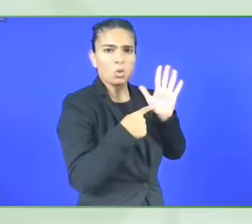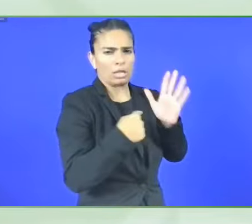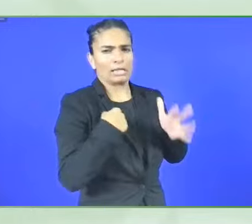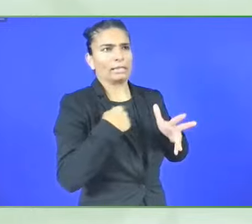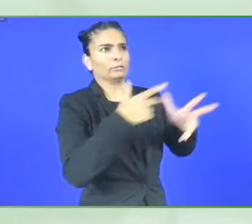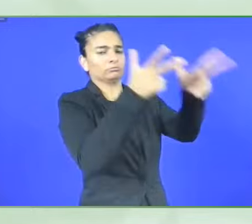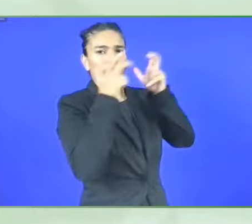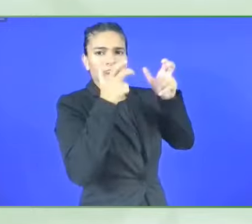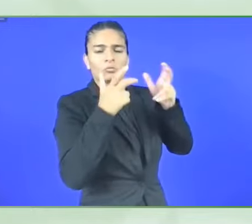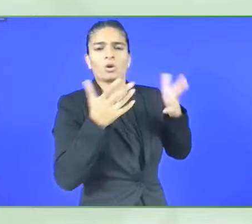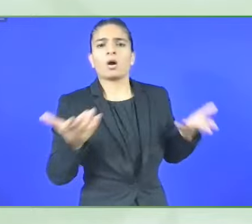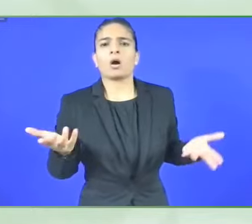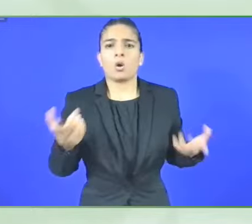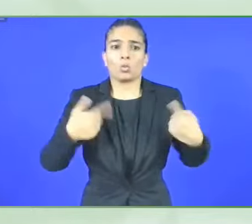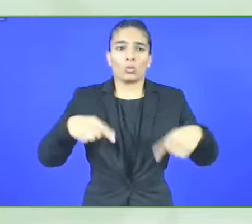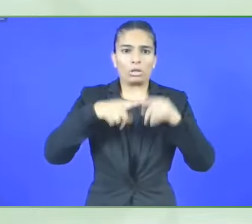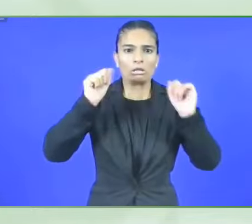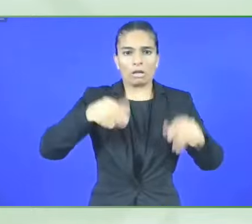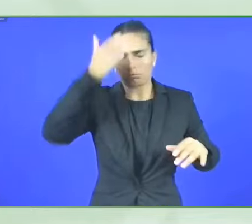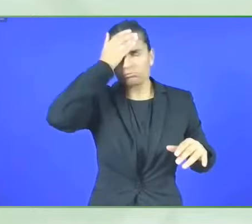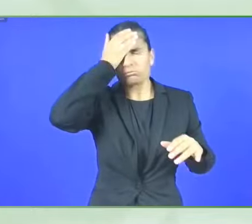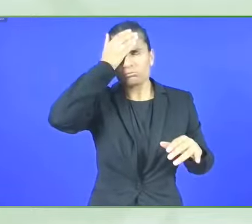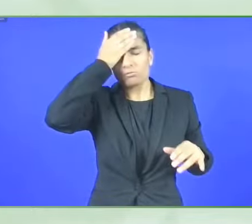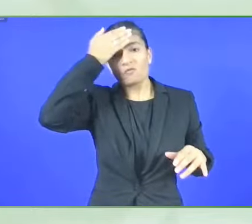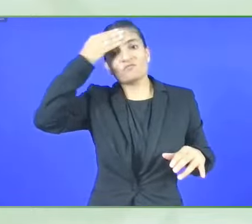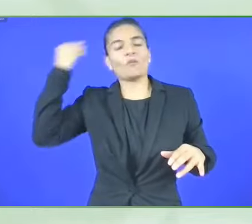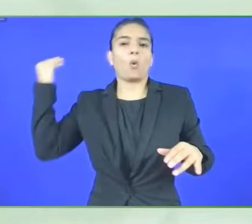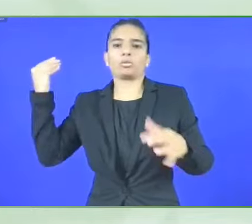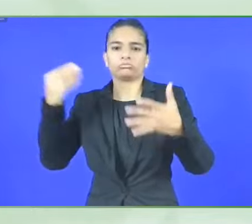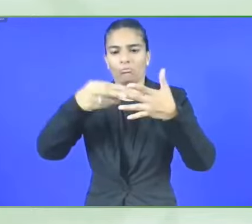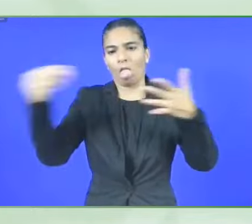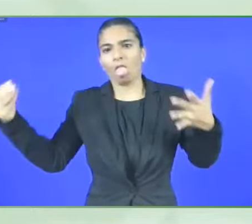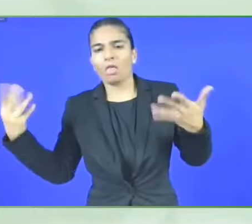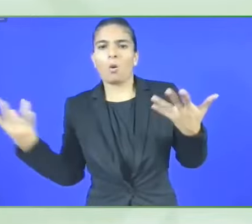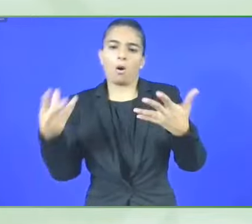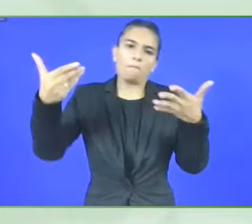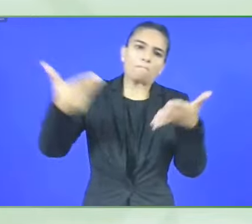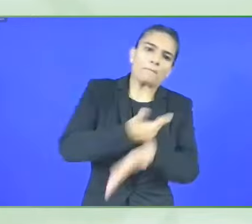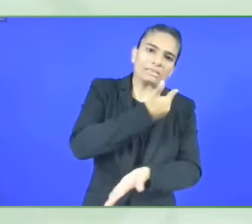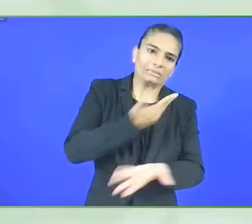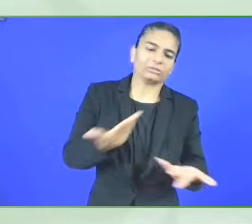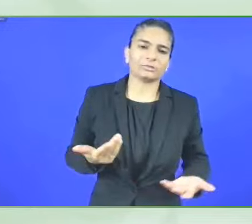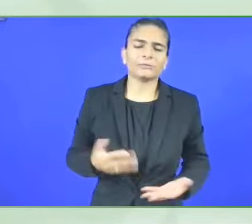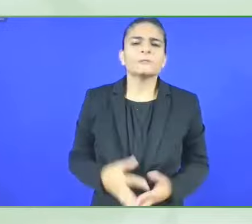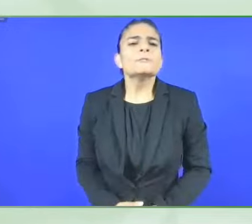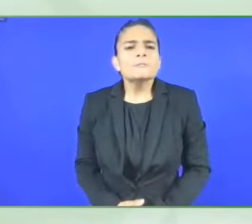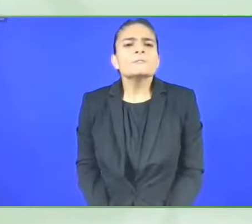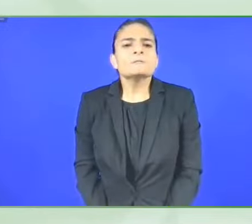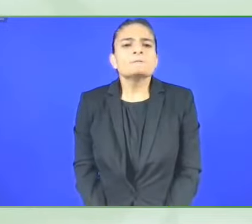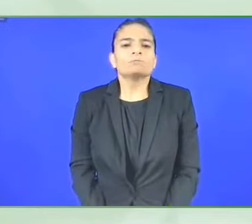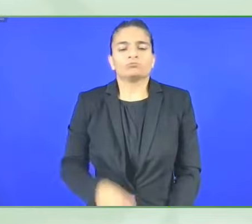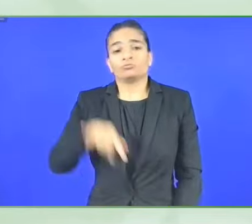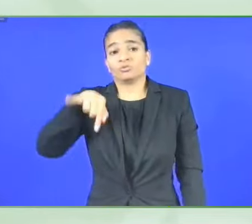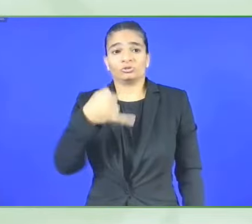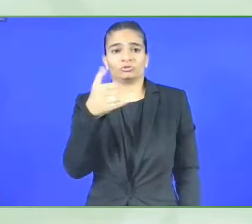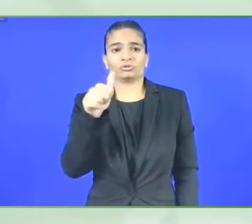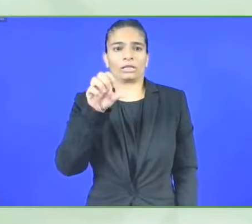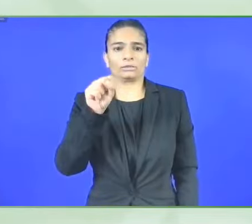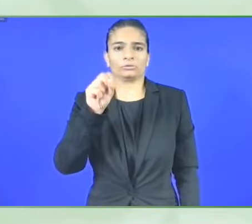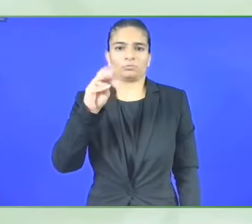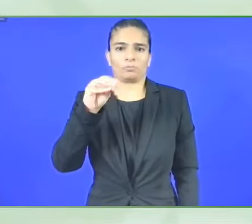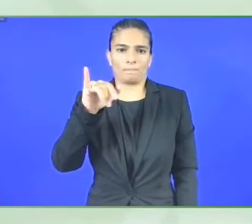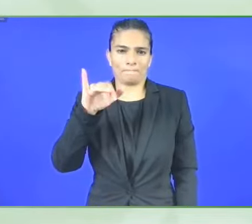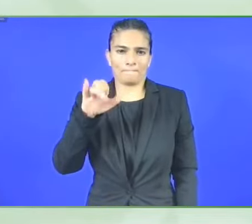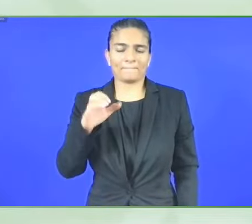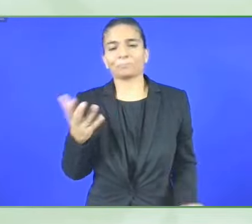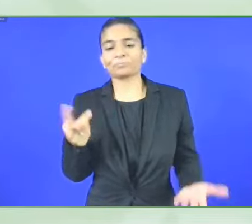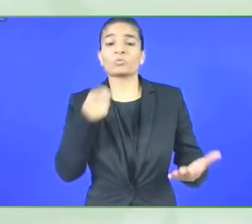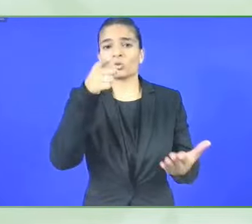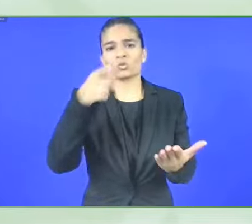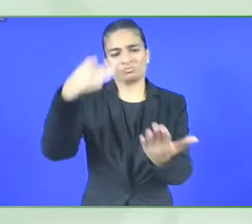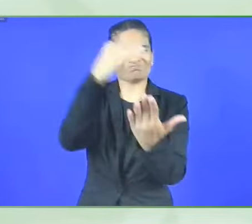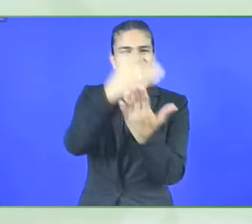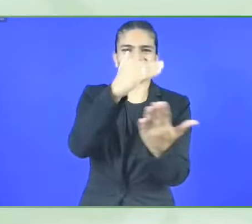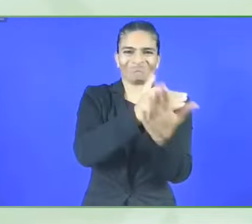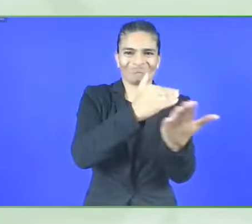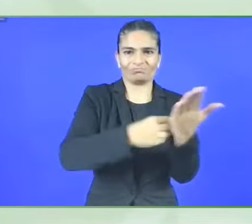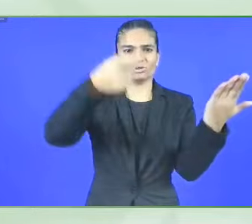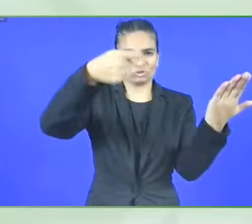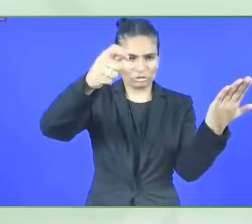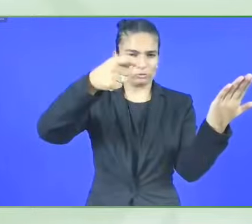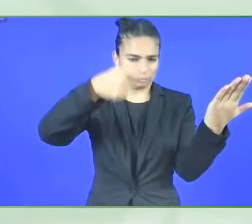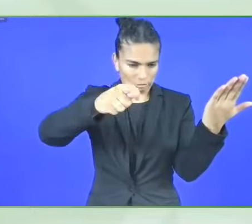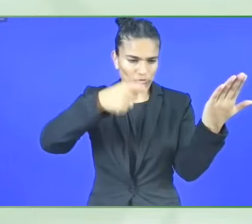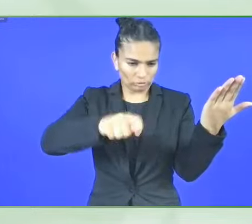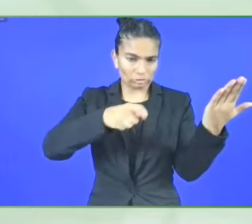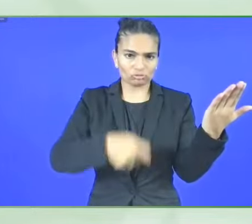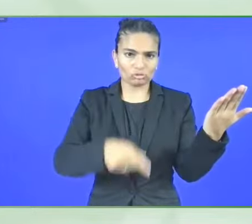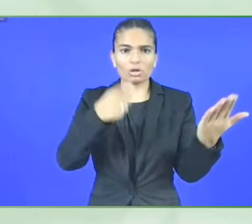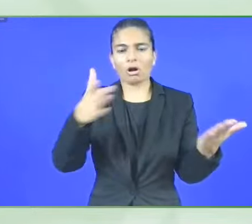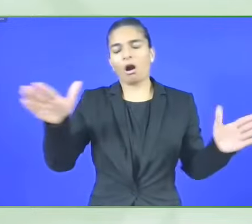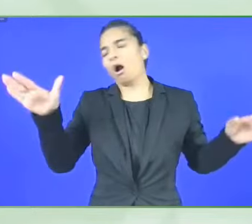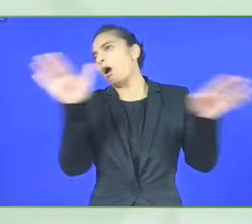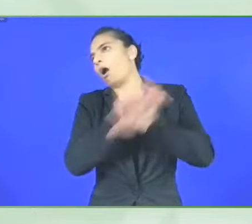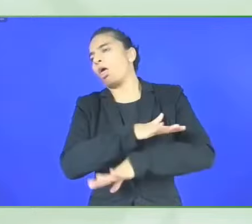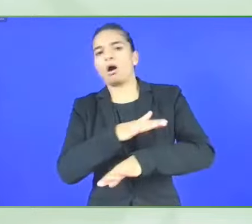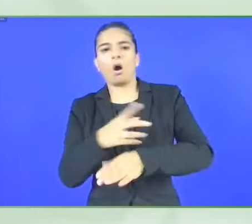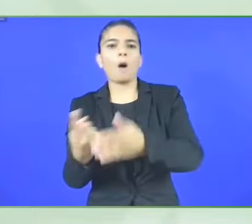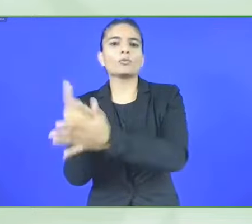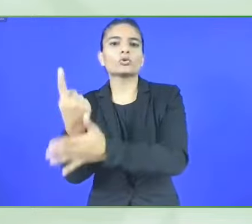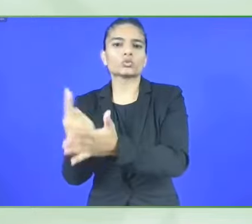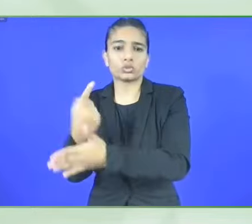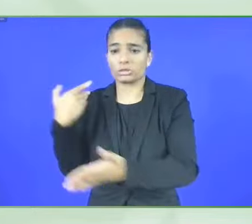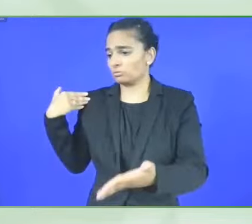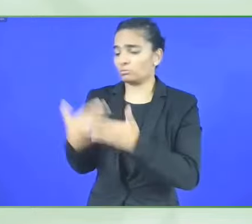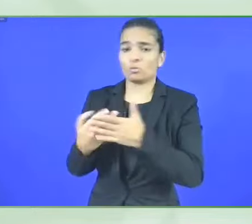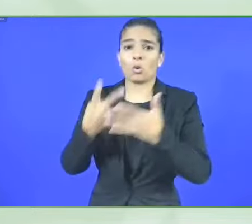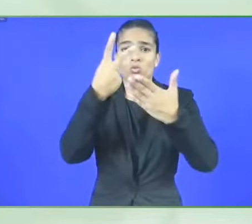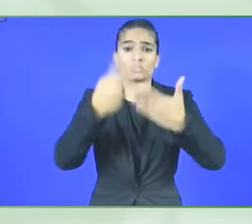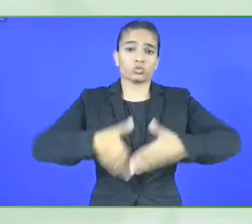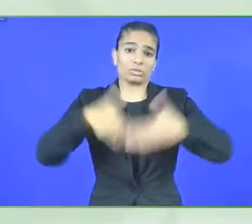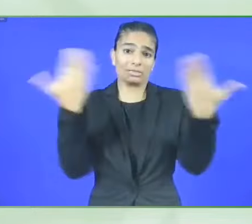And I like to refer and to point to the definition of Universal Design in the eighties which